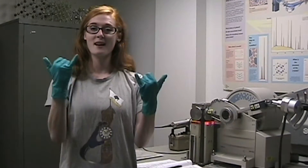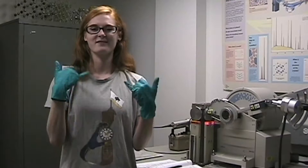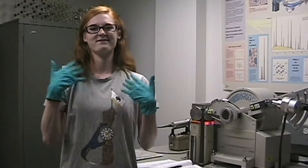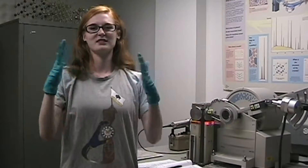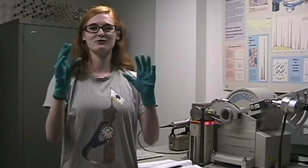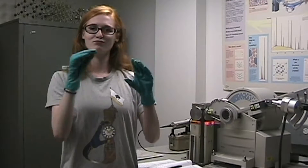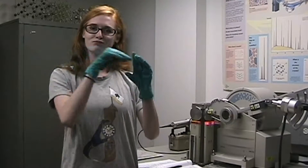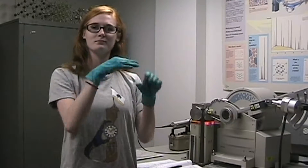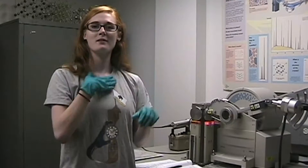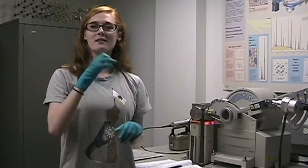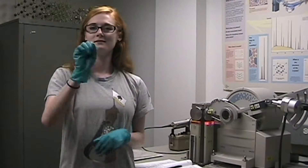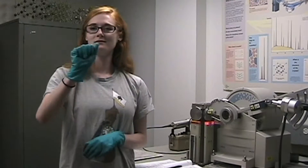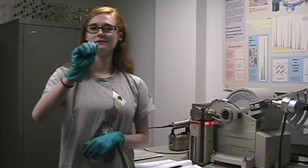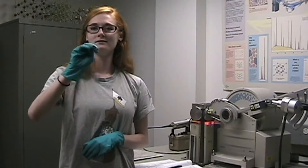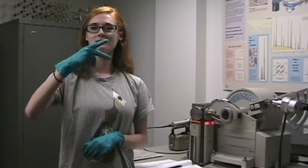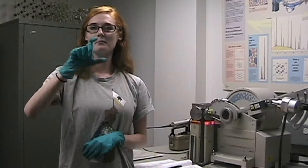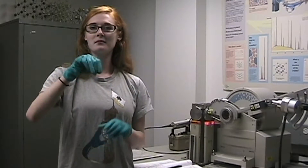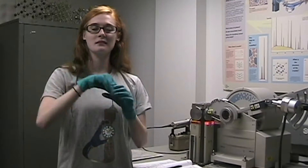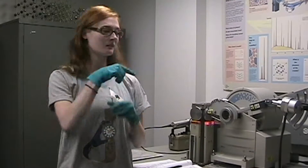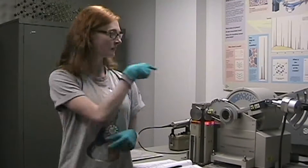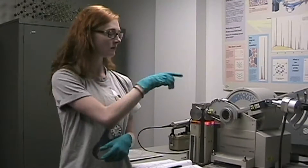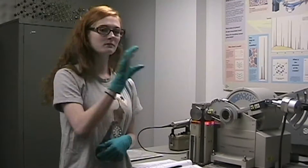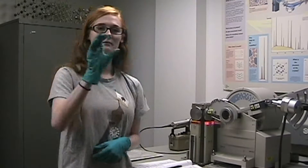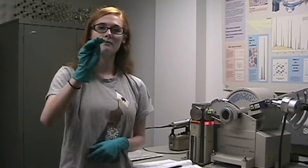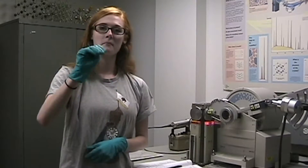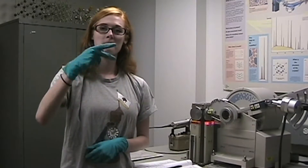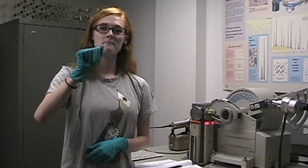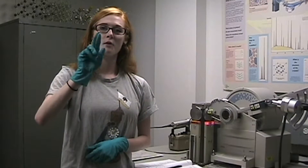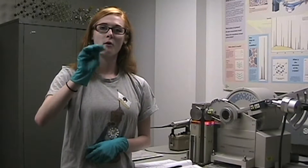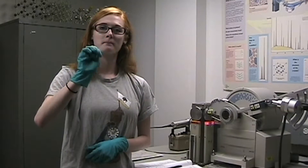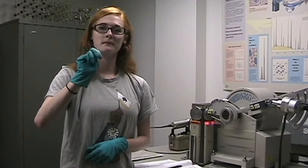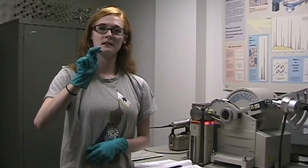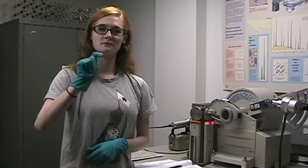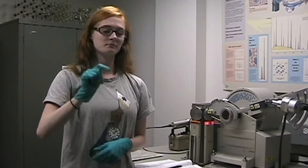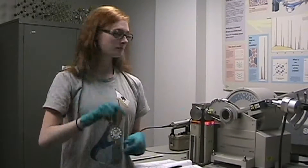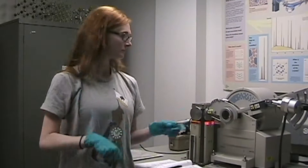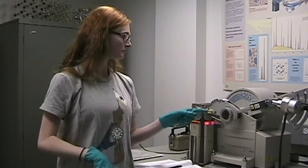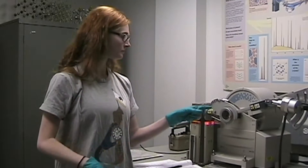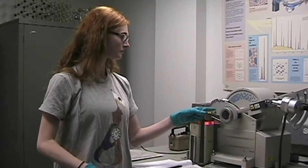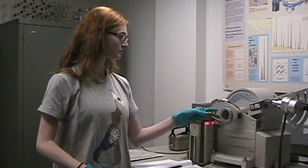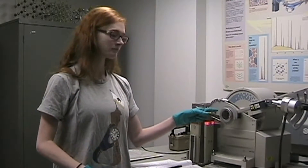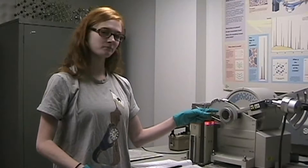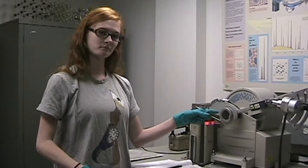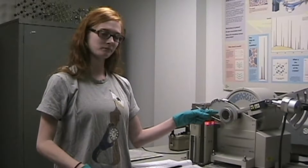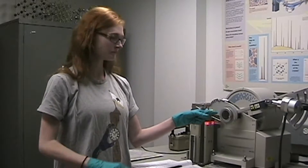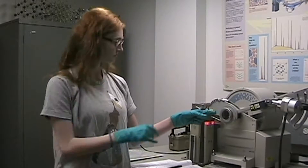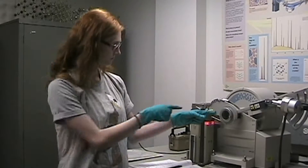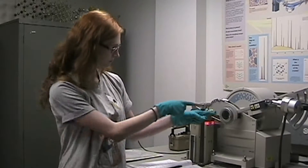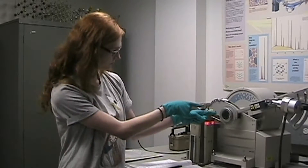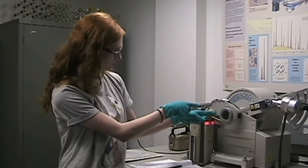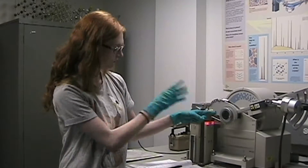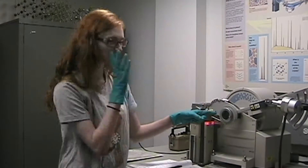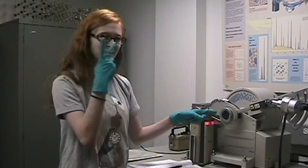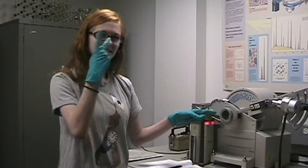As you see, I already put my sample in the X-Ray sample compartment.